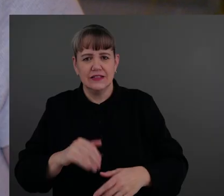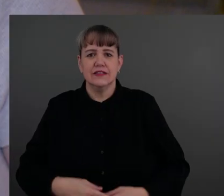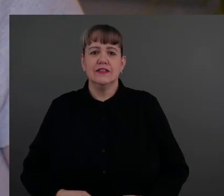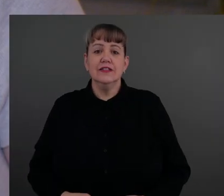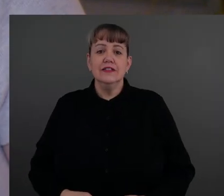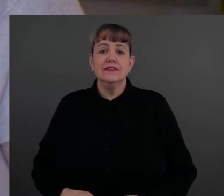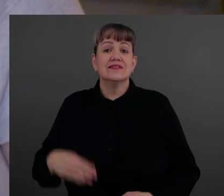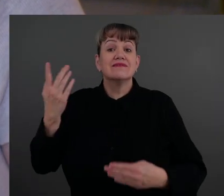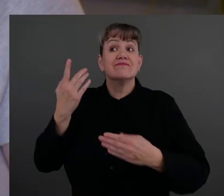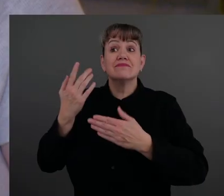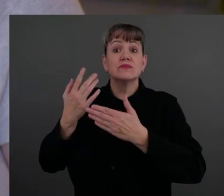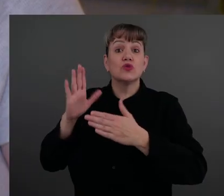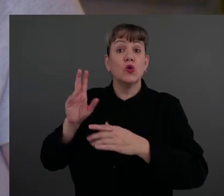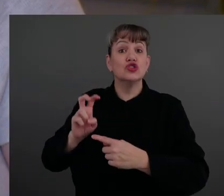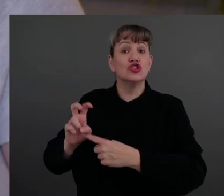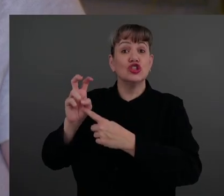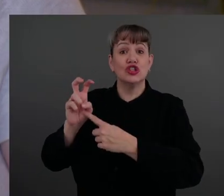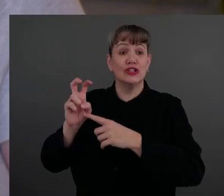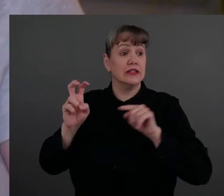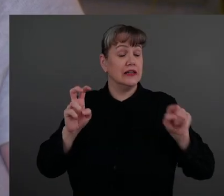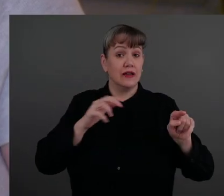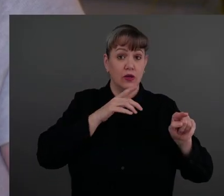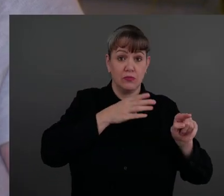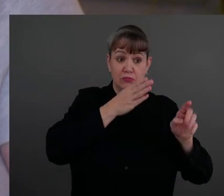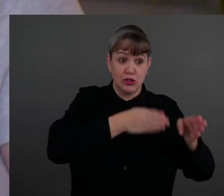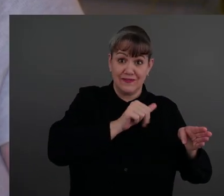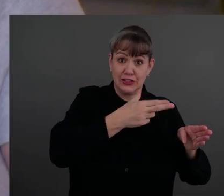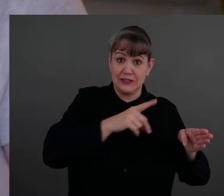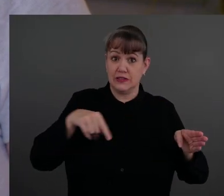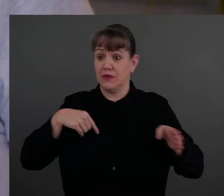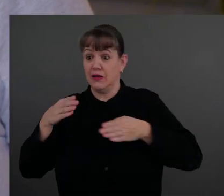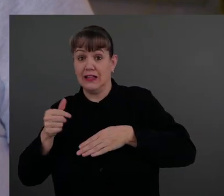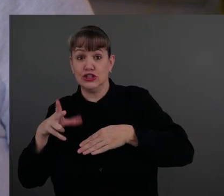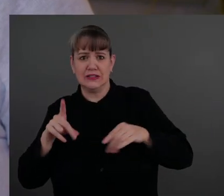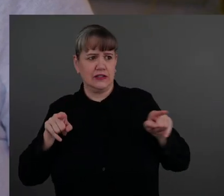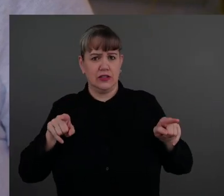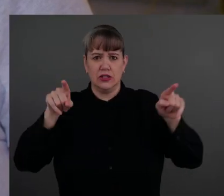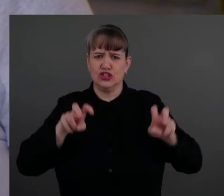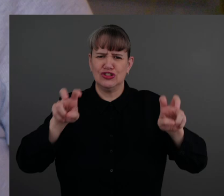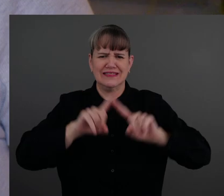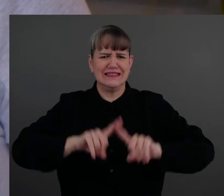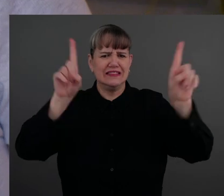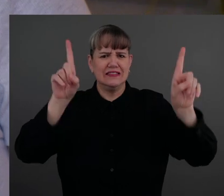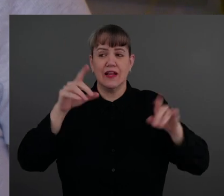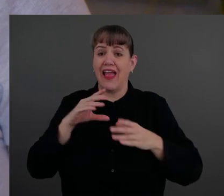It's going to be something where your journey's going to be completely different from everybody else's, and you're going to have to unlearn a lot